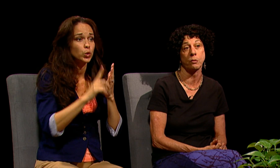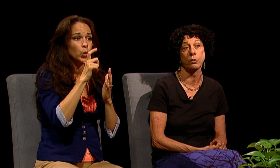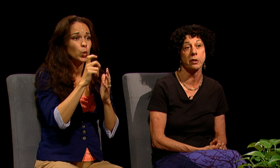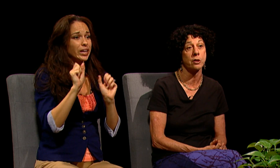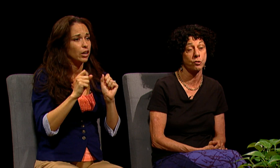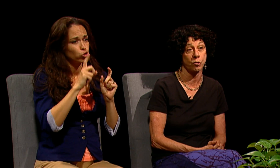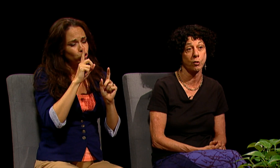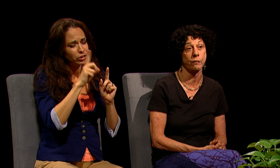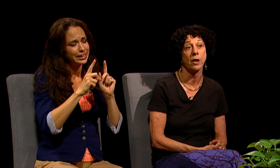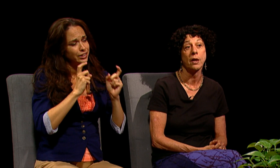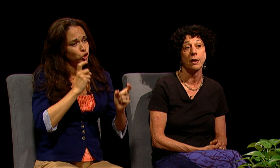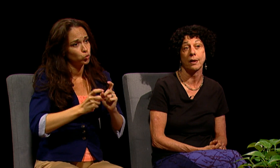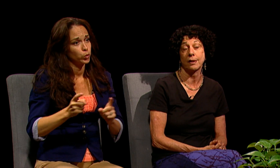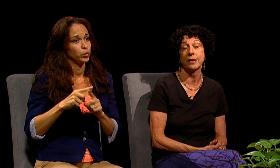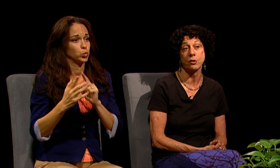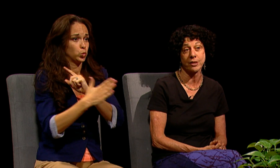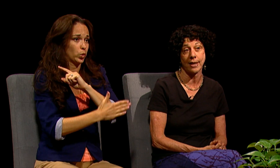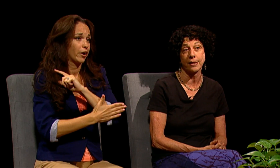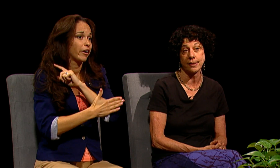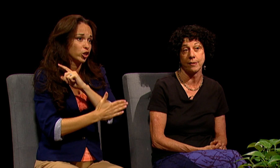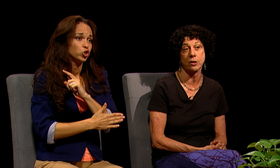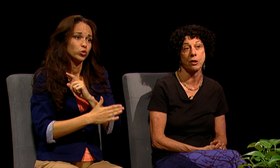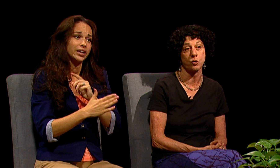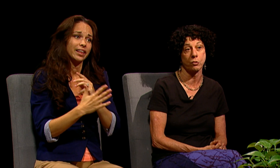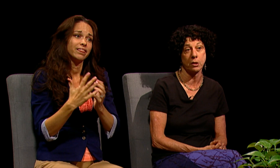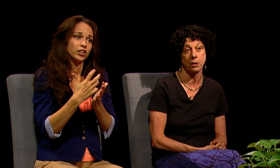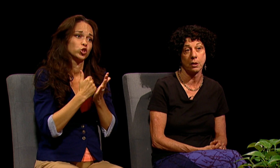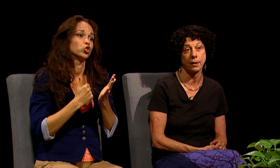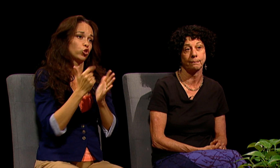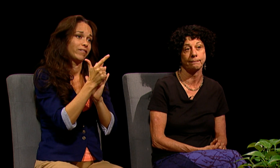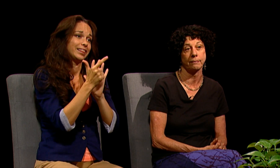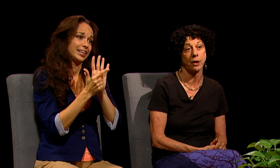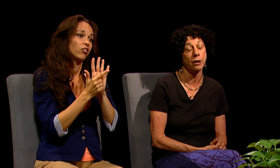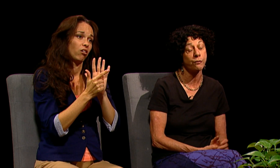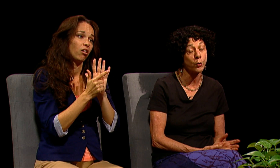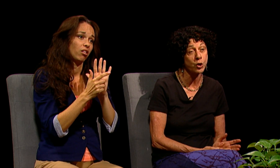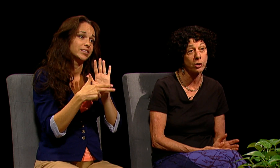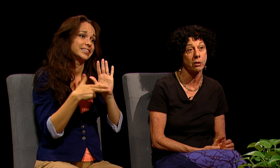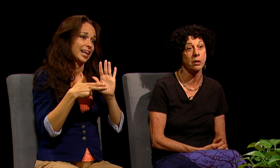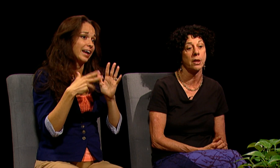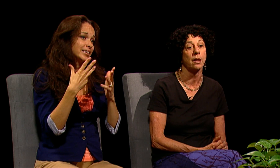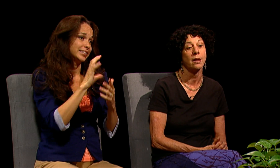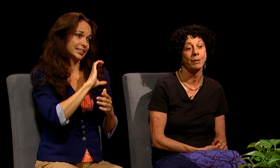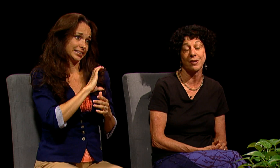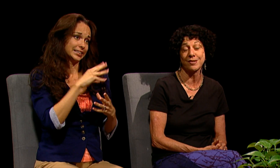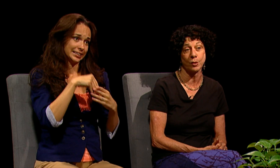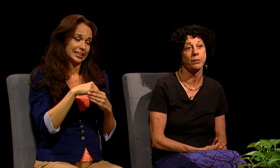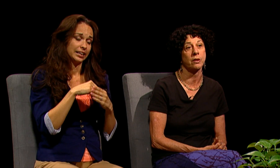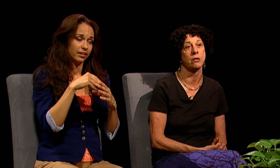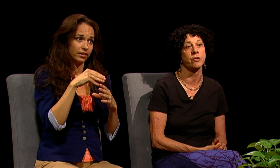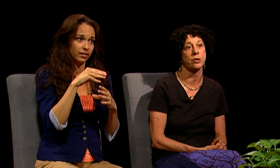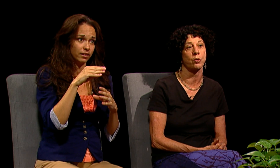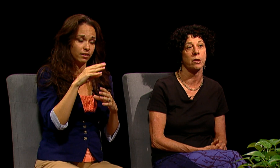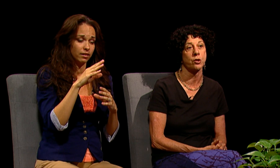REALLY DESERVE LEGAL STATUS IN THIS COUNTRY. UNFORTUNATELY, BECAUSE OF THE POLITICAL SITUATION,